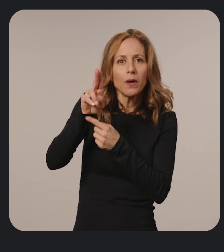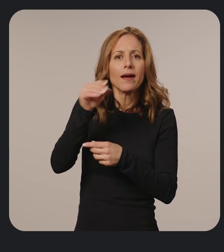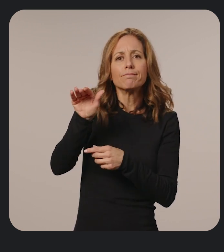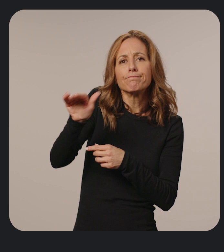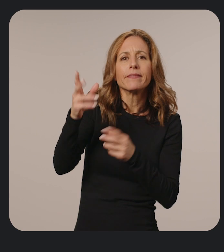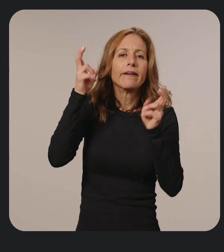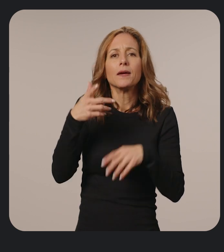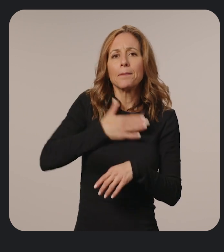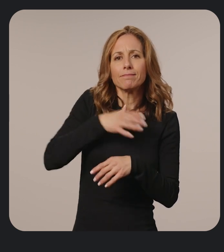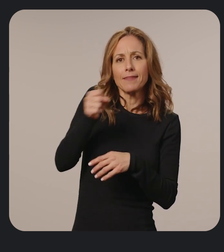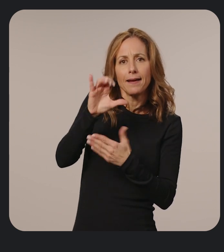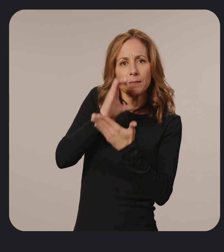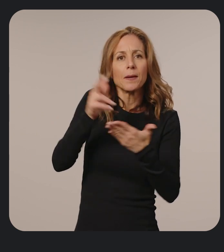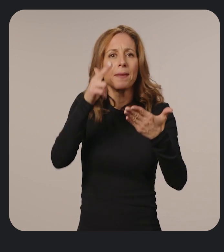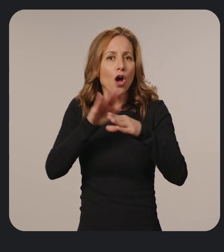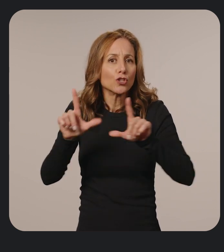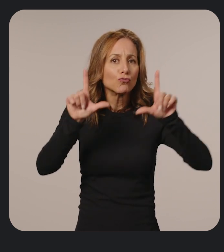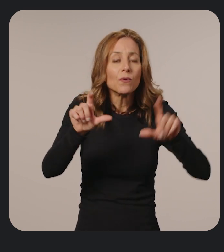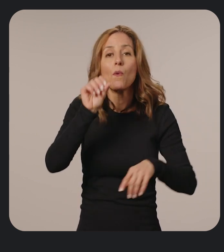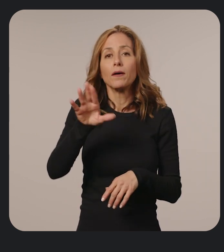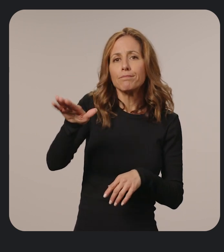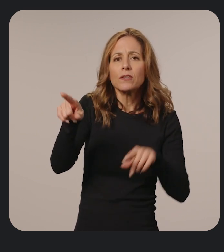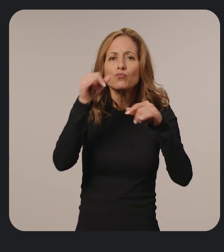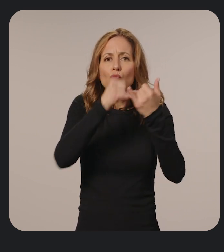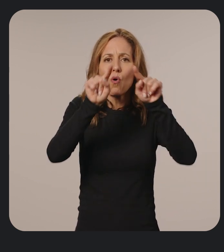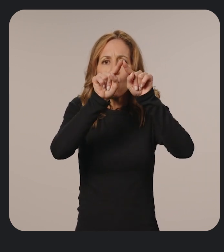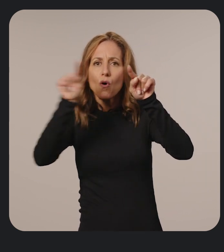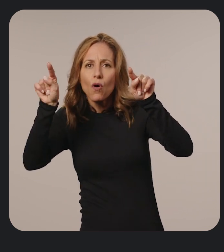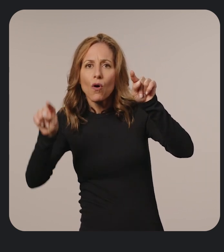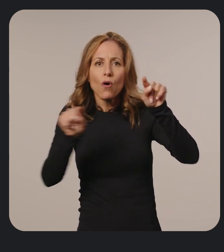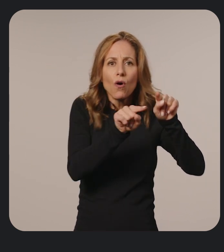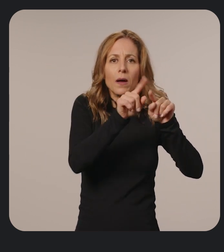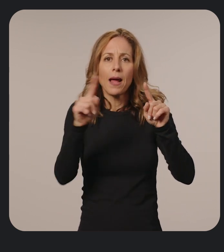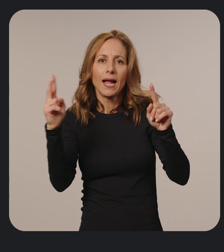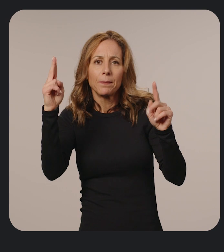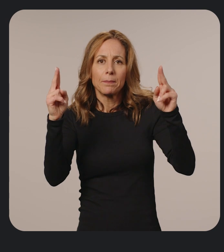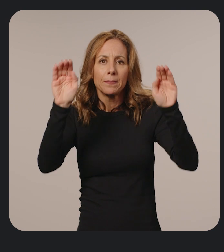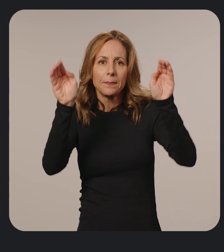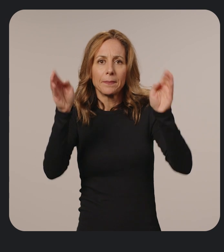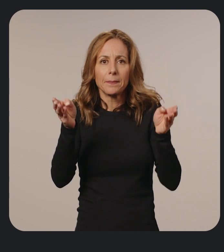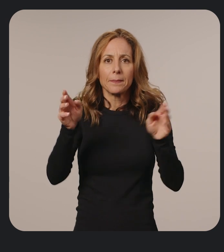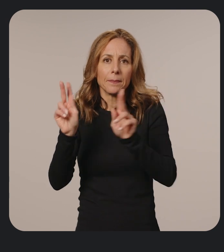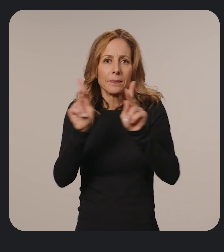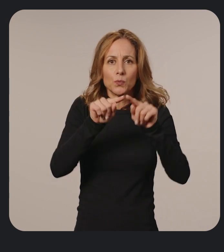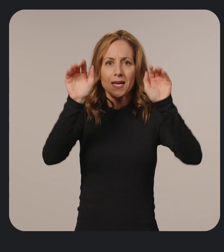and says things like, please take this image and paint it on the screen, or, draw a rectangle from here to here, but clip the corners with this circle shape